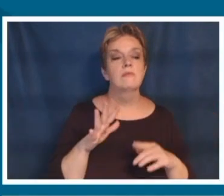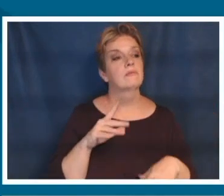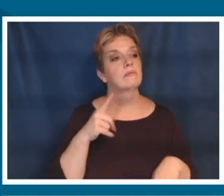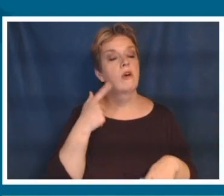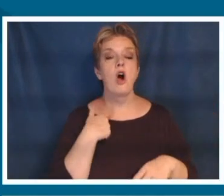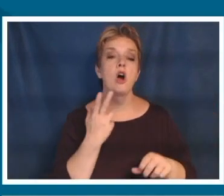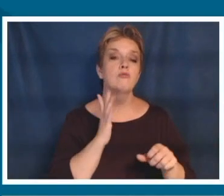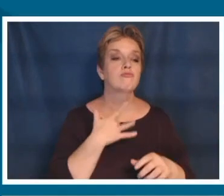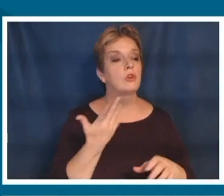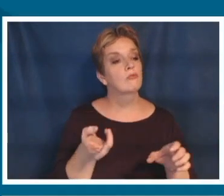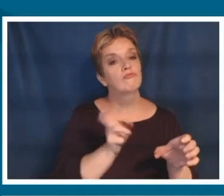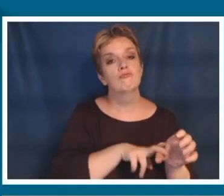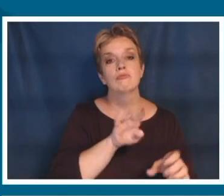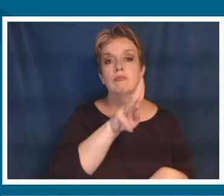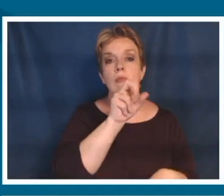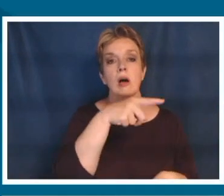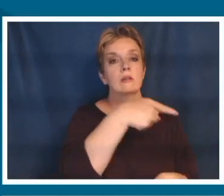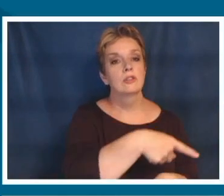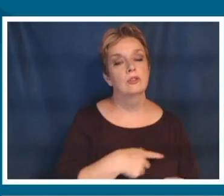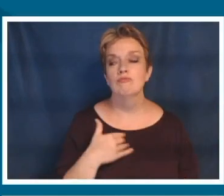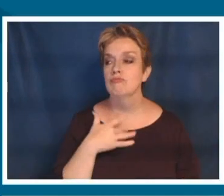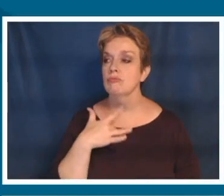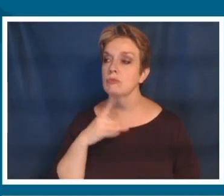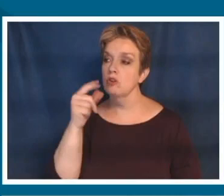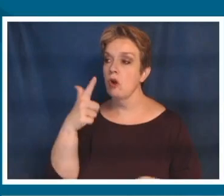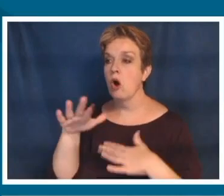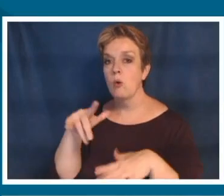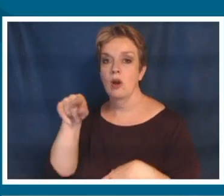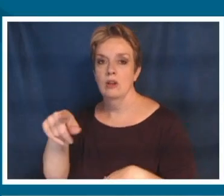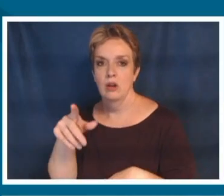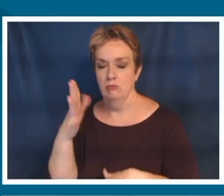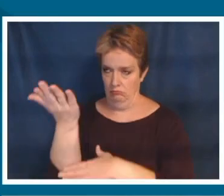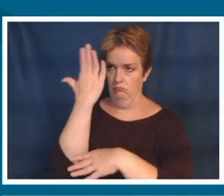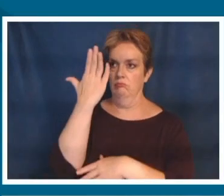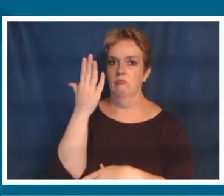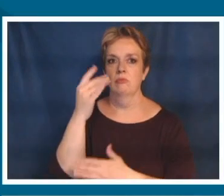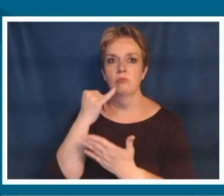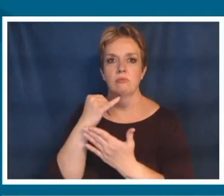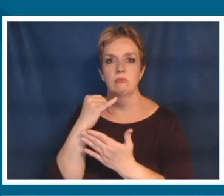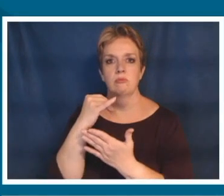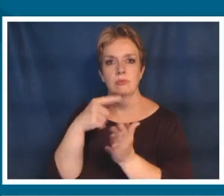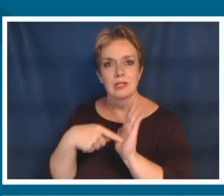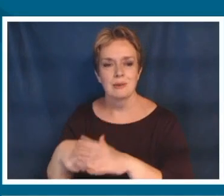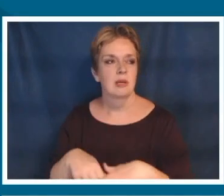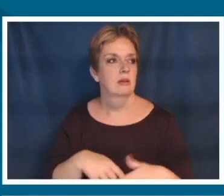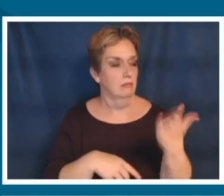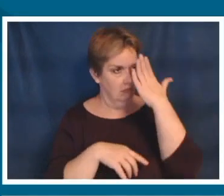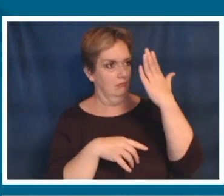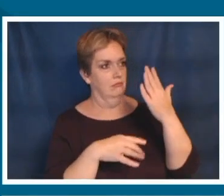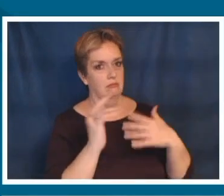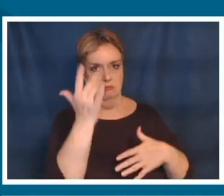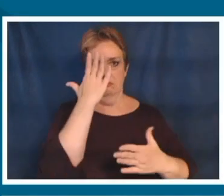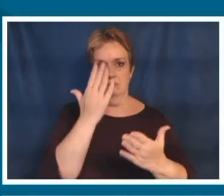my first experiments in doing an exhibit this is actually before men of change